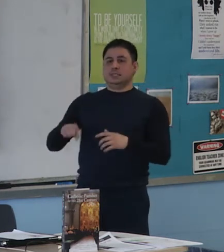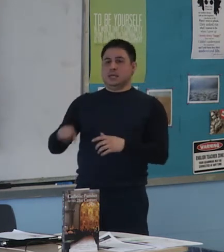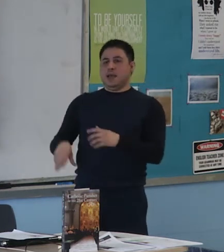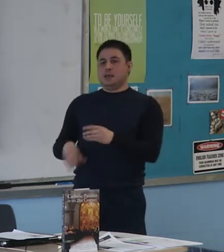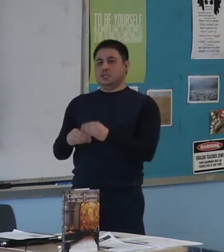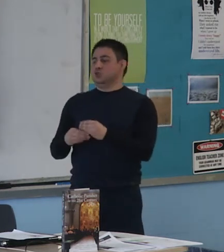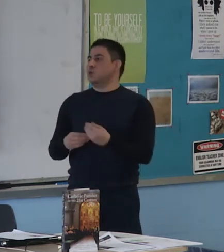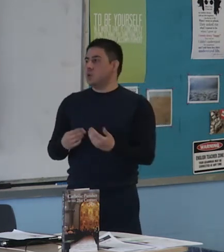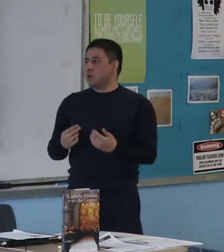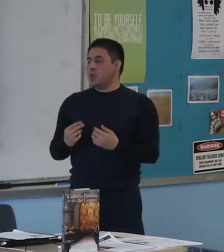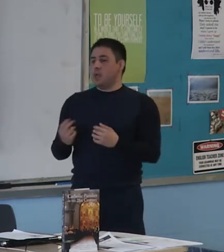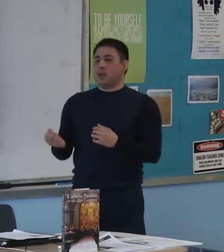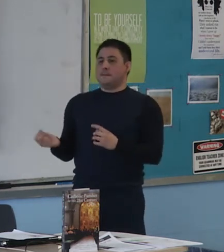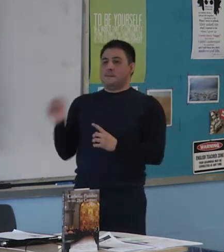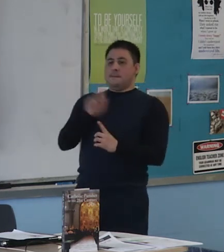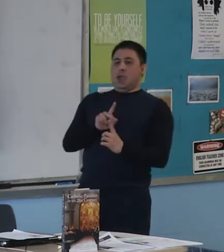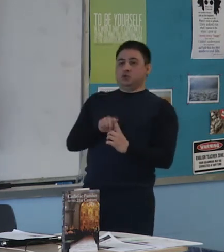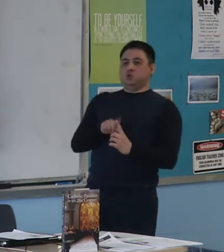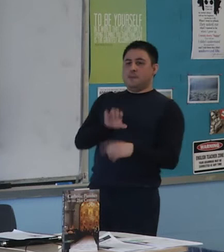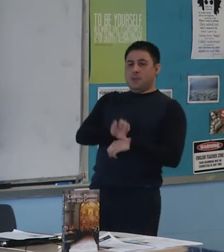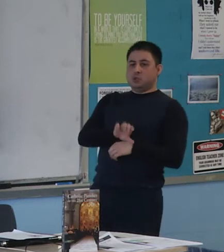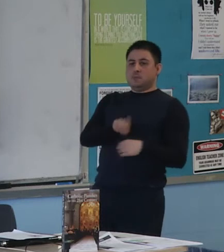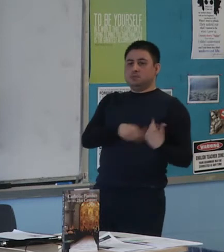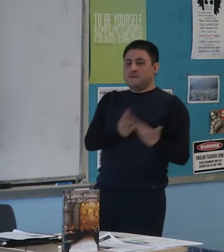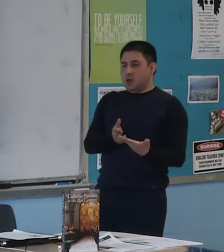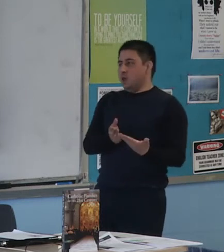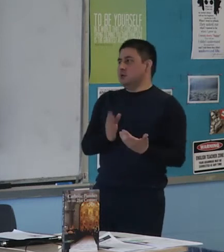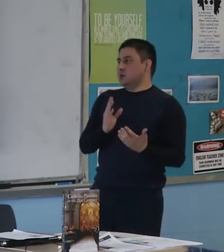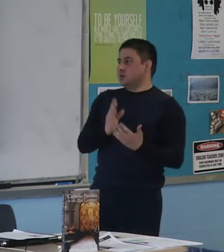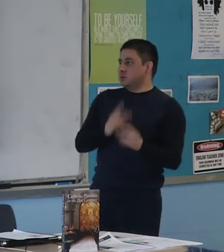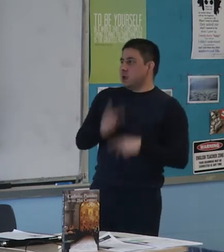come back to: for the parish to provide the more, kind of, audio-visual